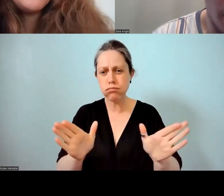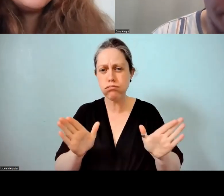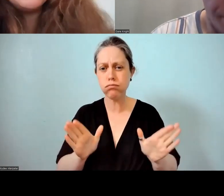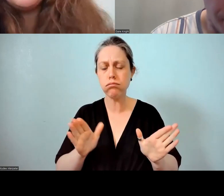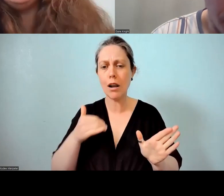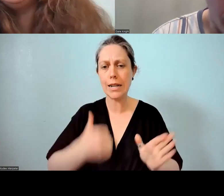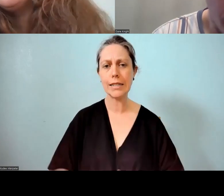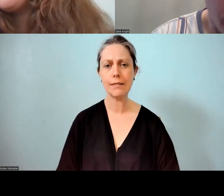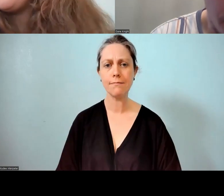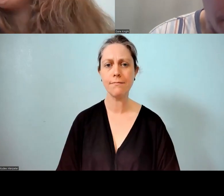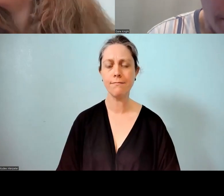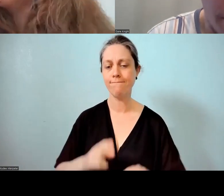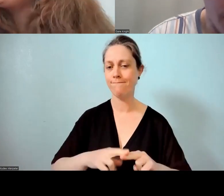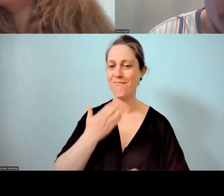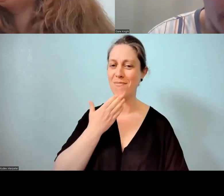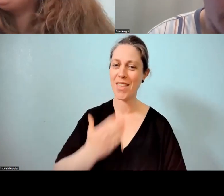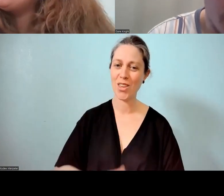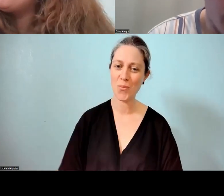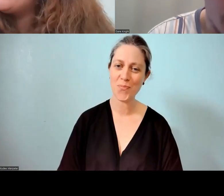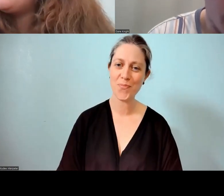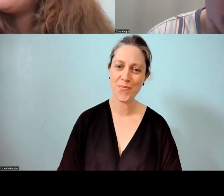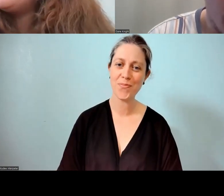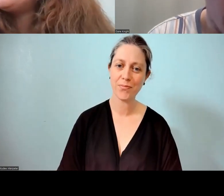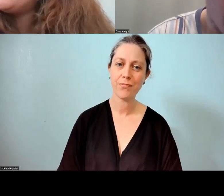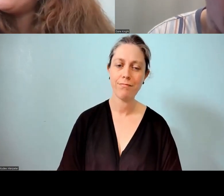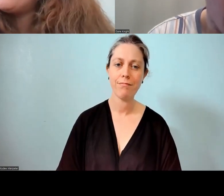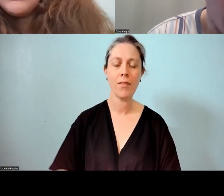Thanks Dane, I think over the years, you know,